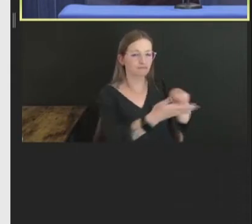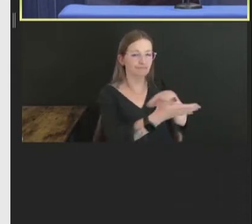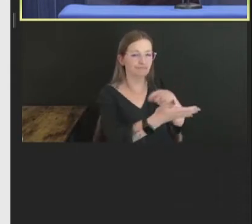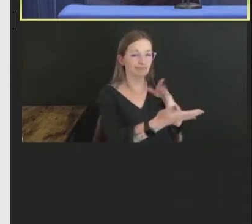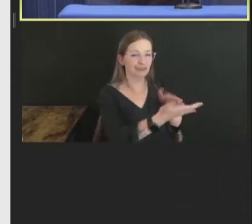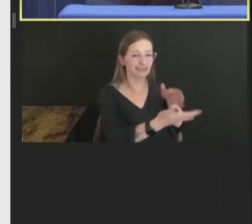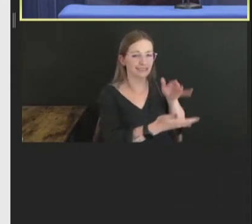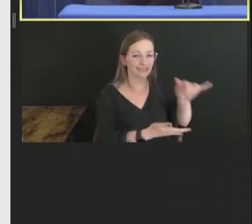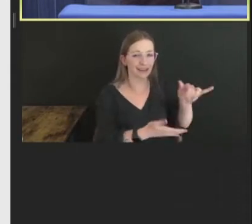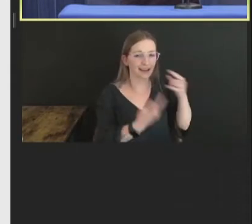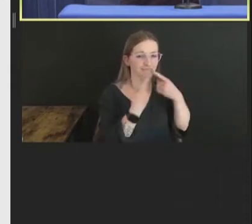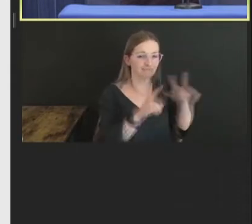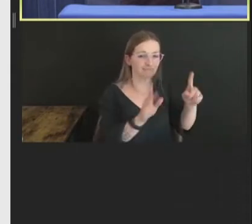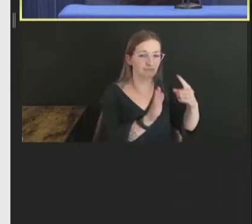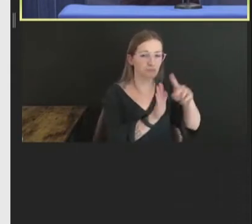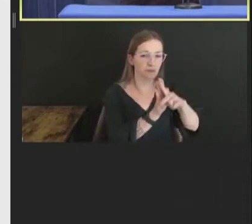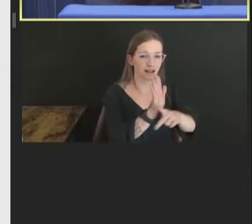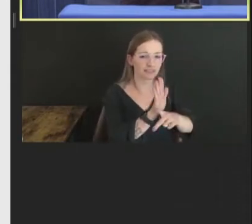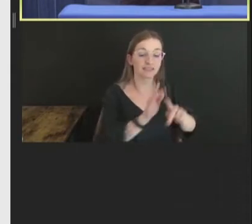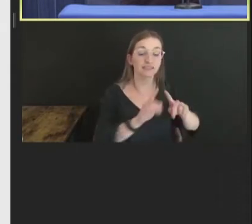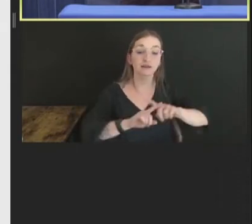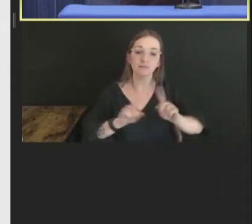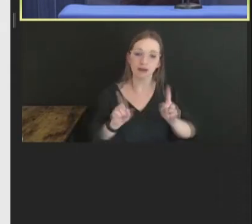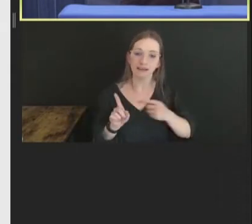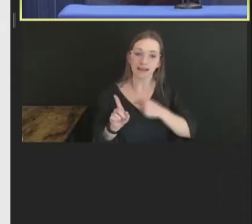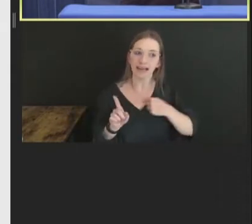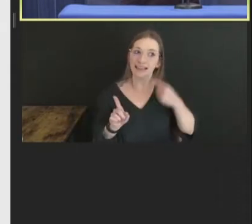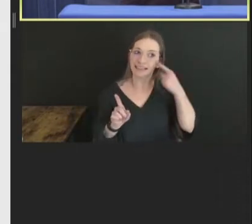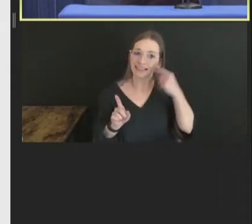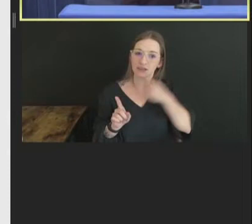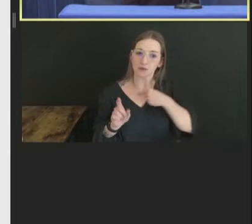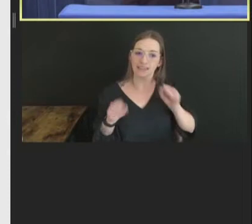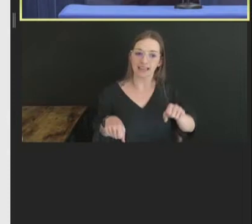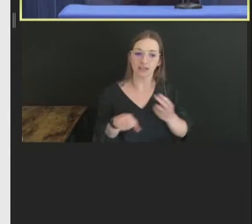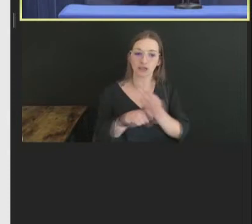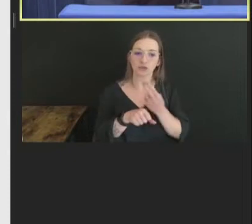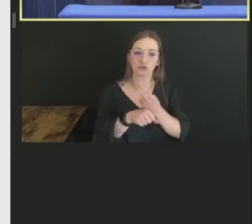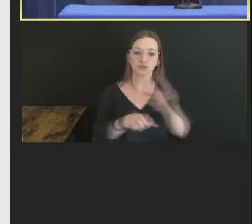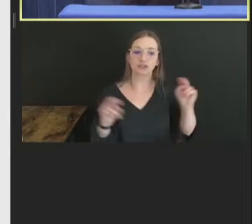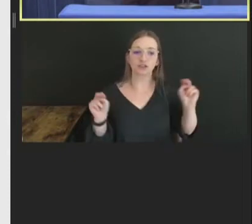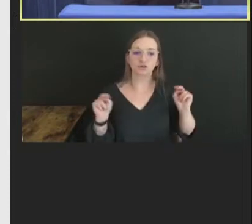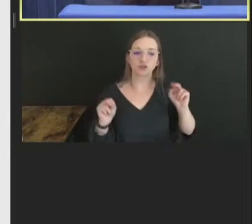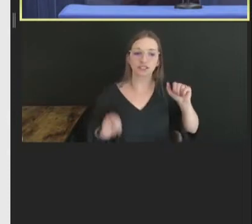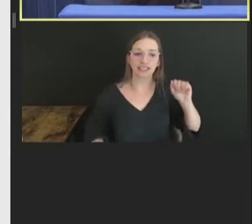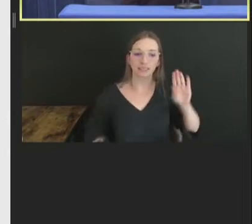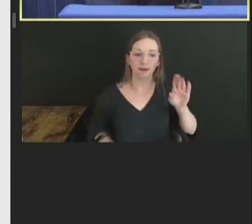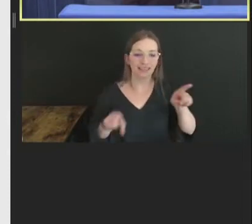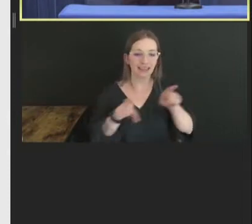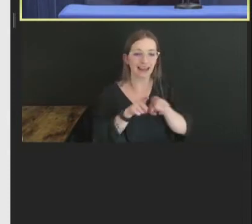where we can use the neutralization antibodies as a surrogate and have a pretty good bead on whether